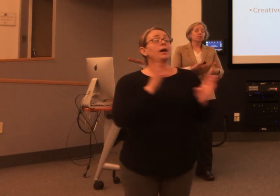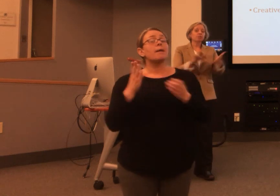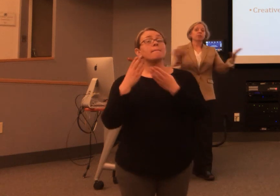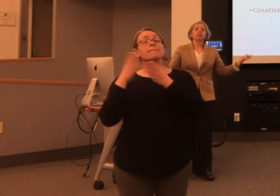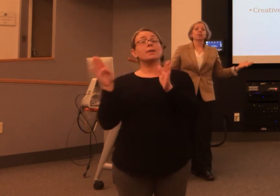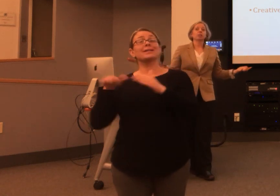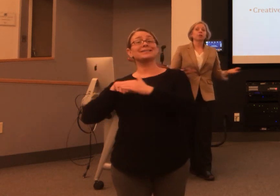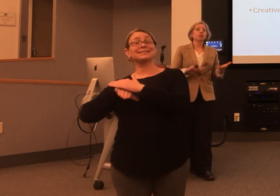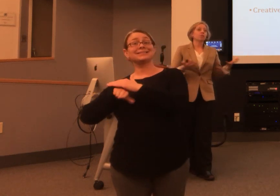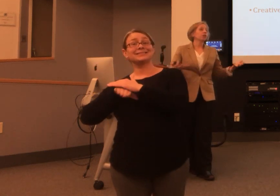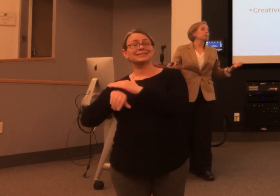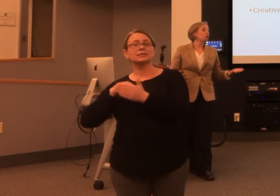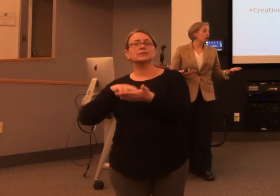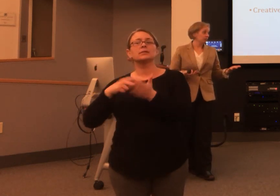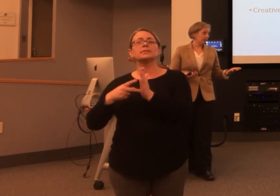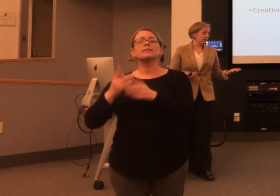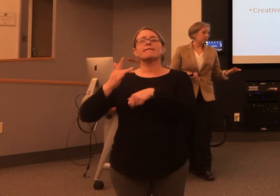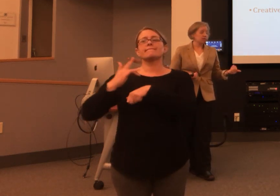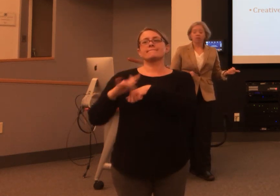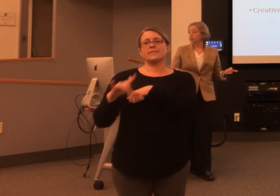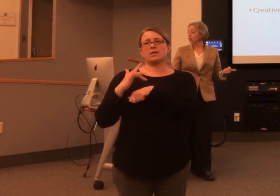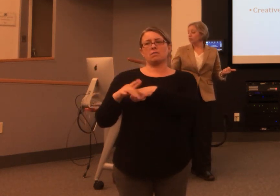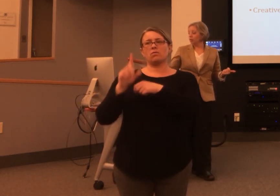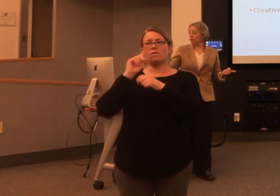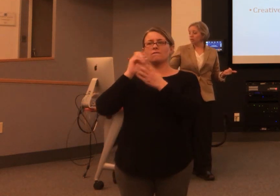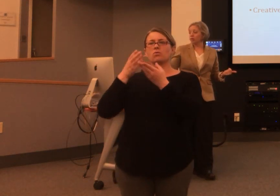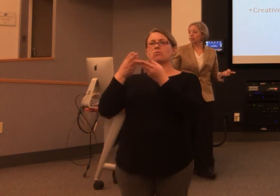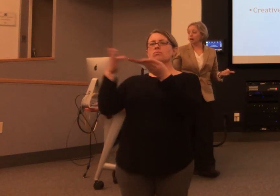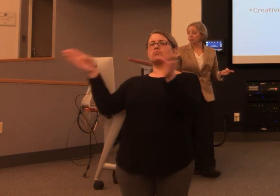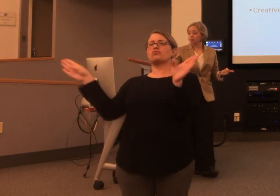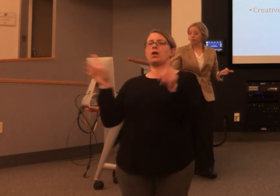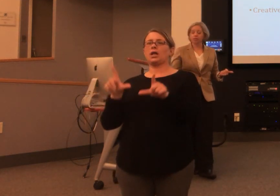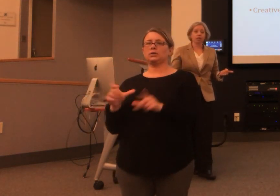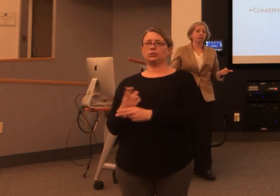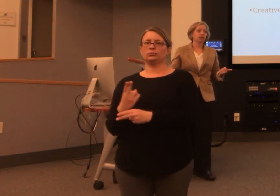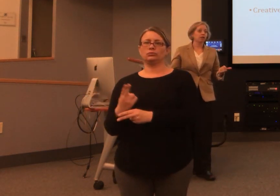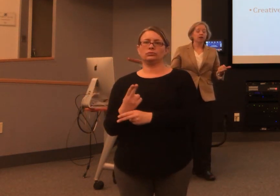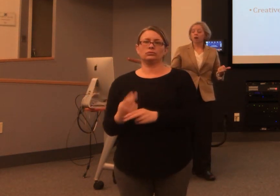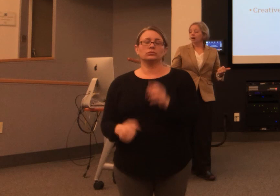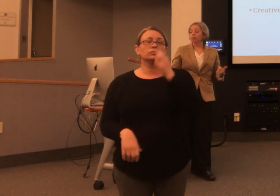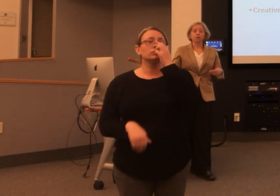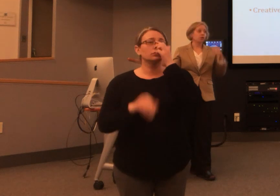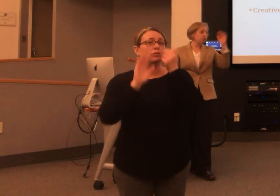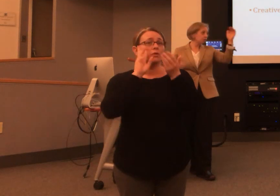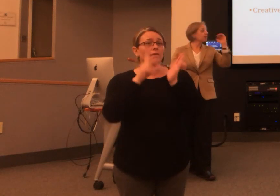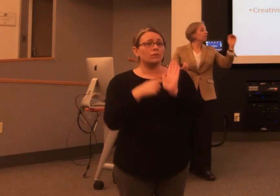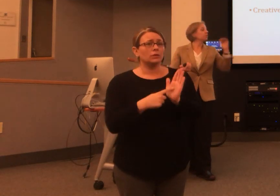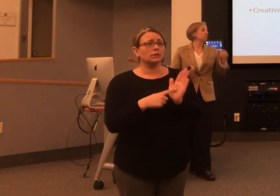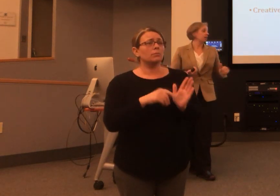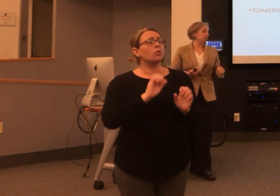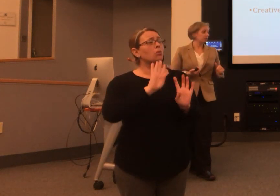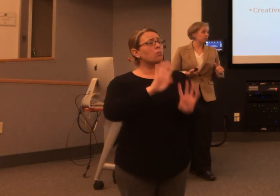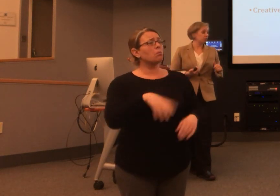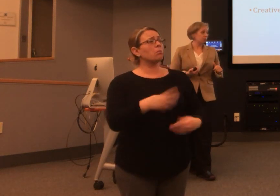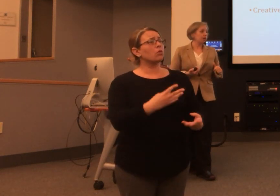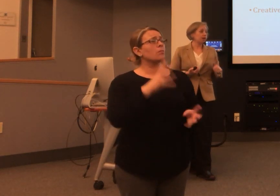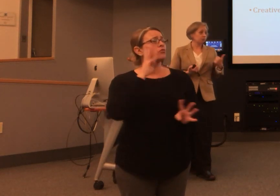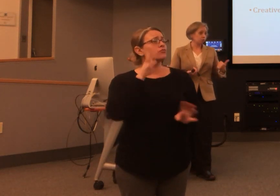they're just being made available under a very raw license. So if you go to the Creative Commons website, there are different levels of licenses you can get